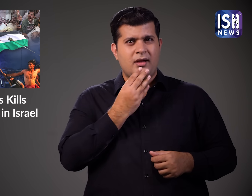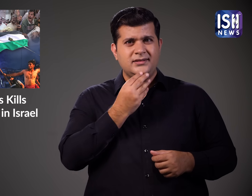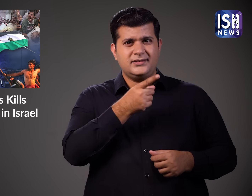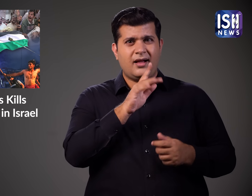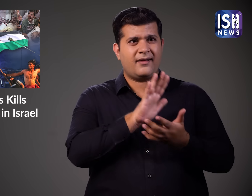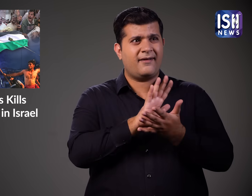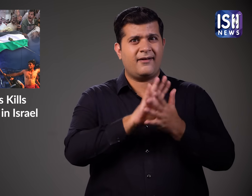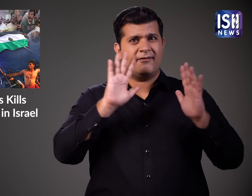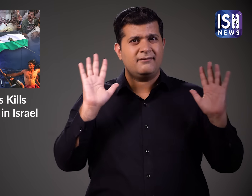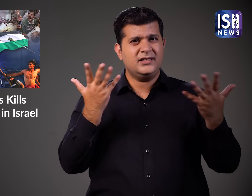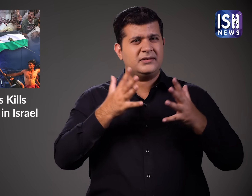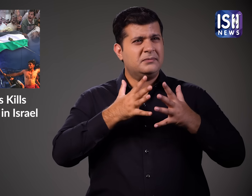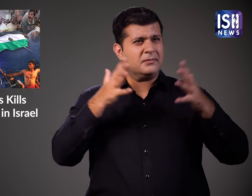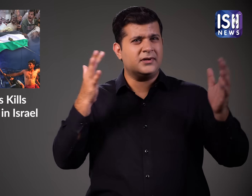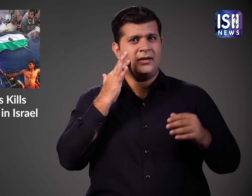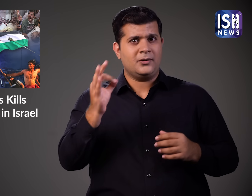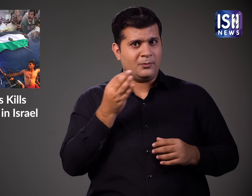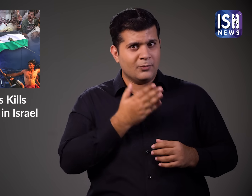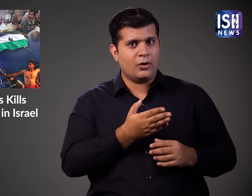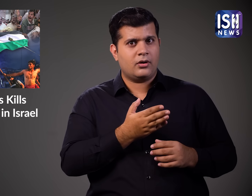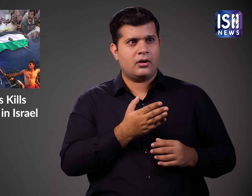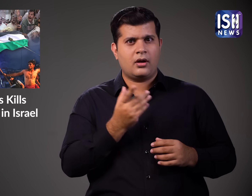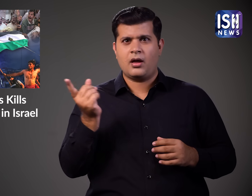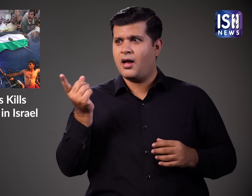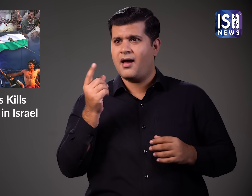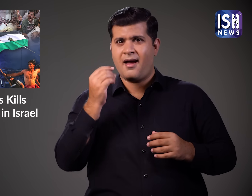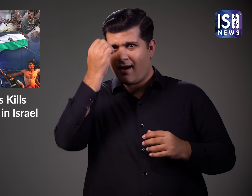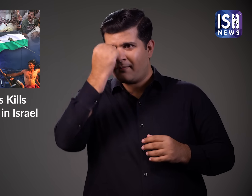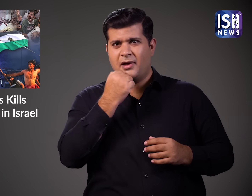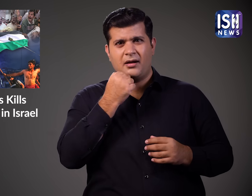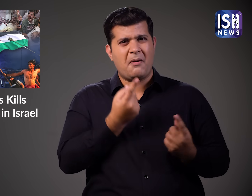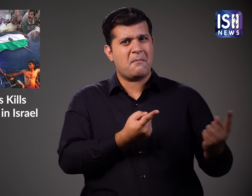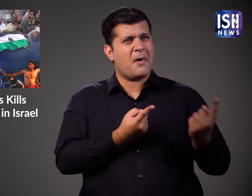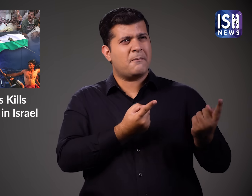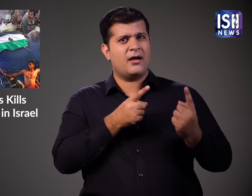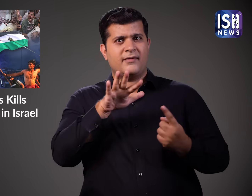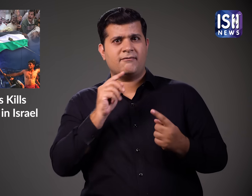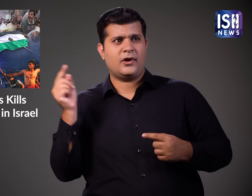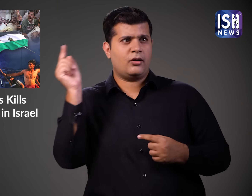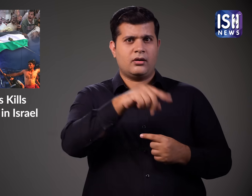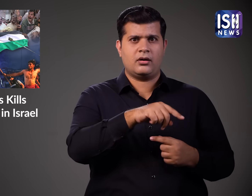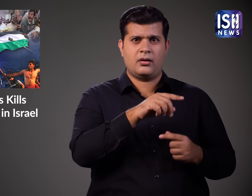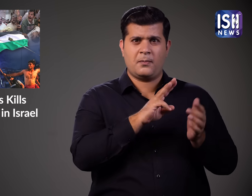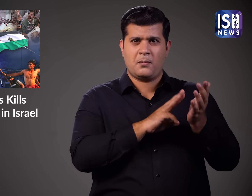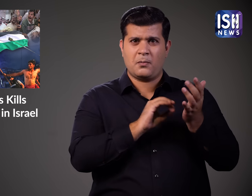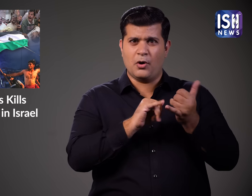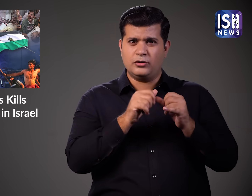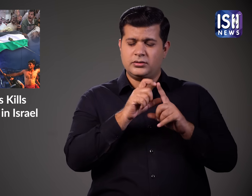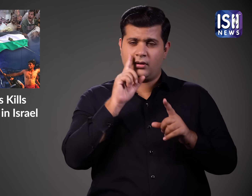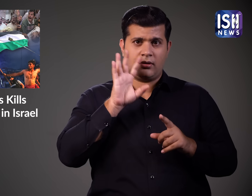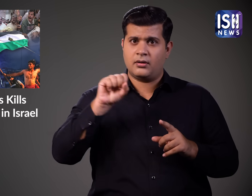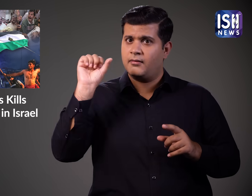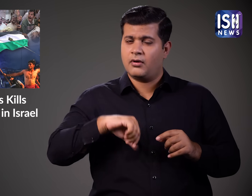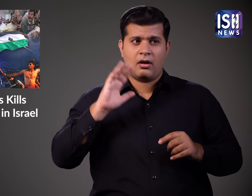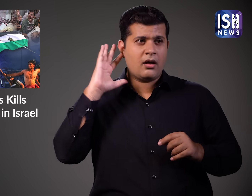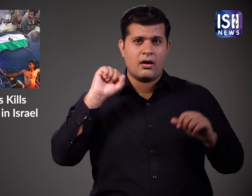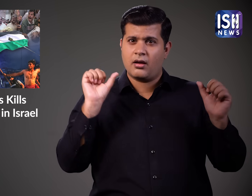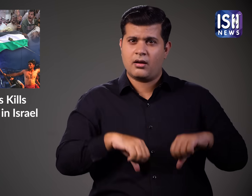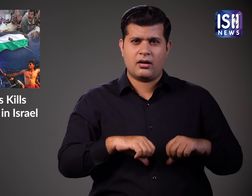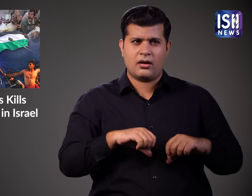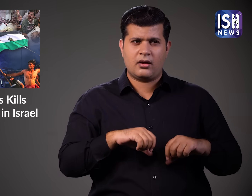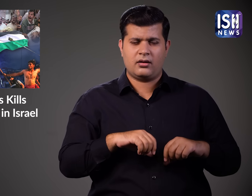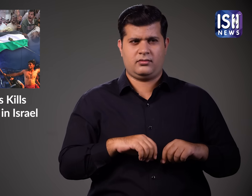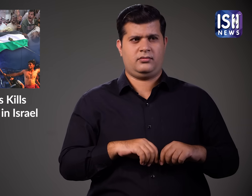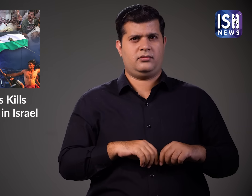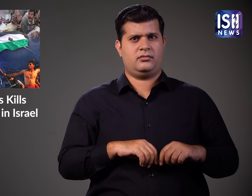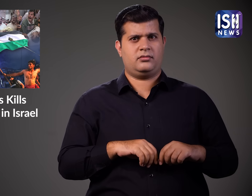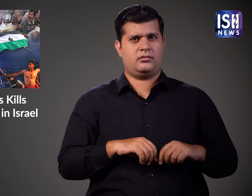How is possible that Mossad failed to stop Hamas's attack during Israel's important festival.